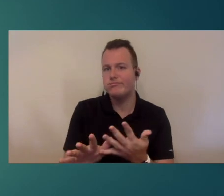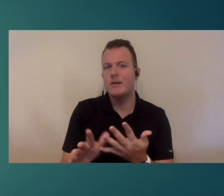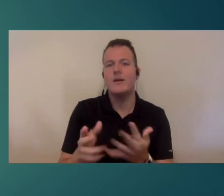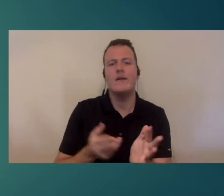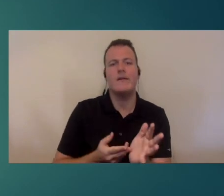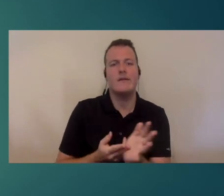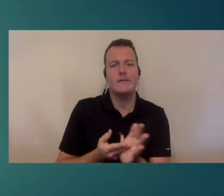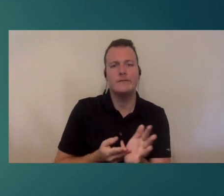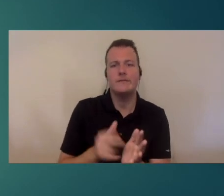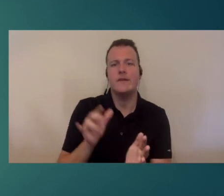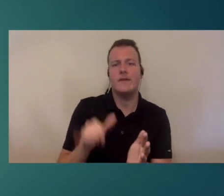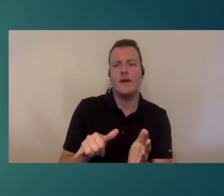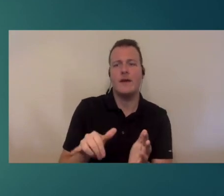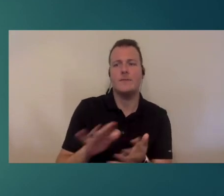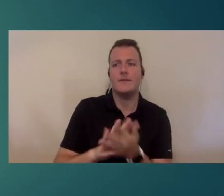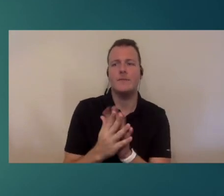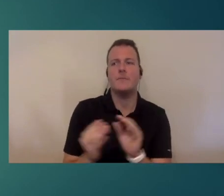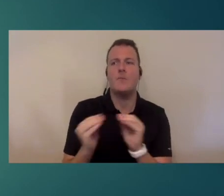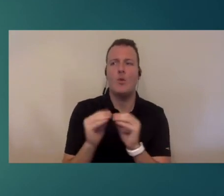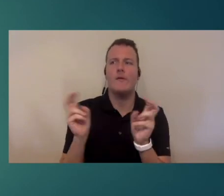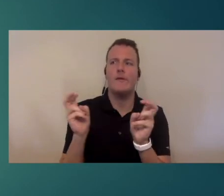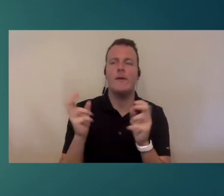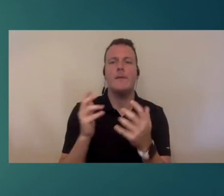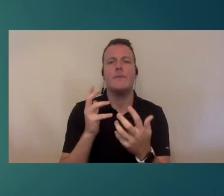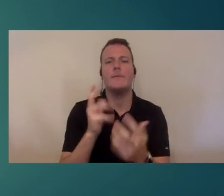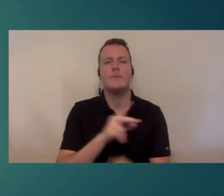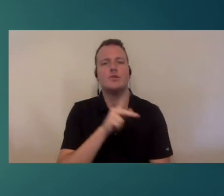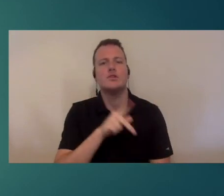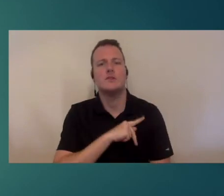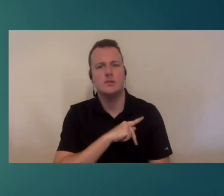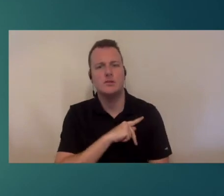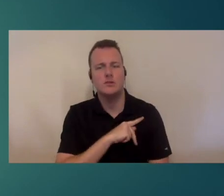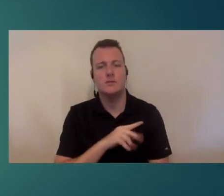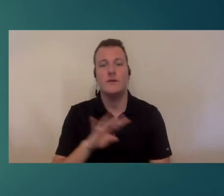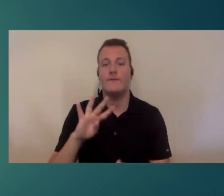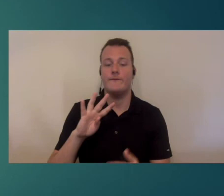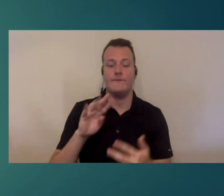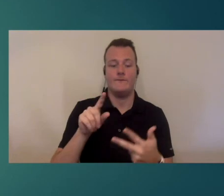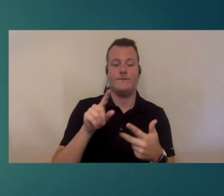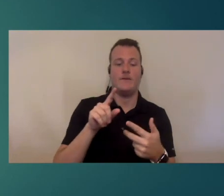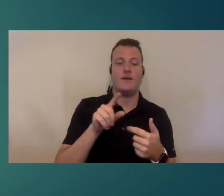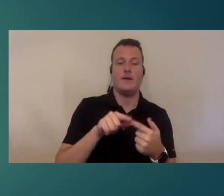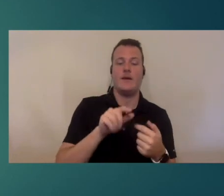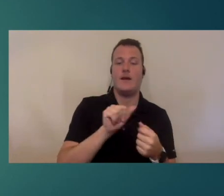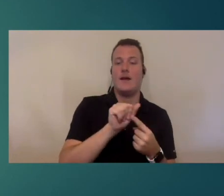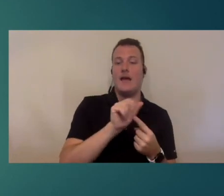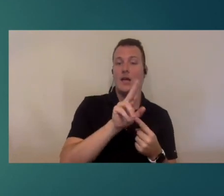be a little more personalized. The- the fourth-year position and the AuD degree